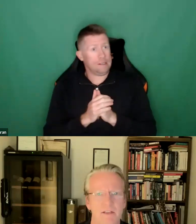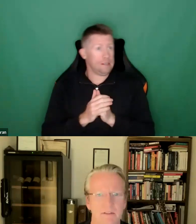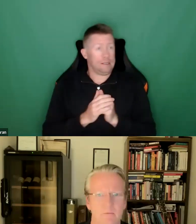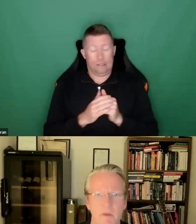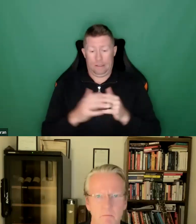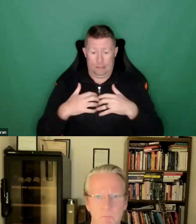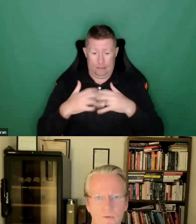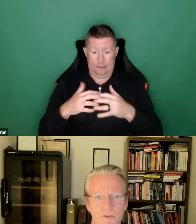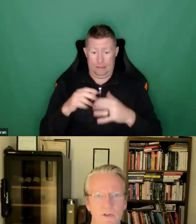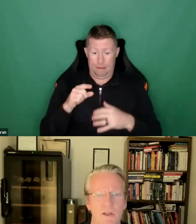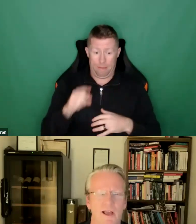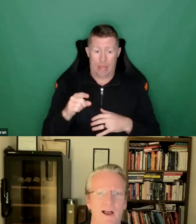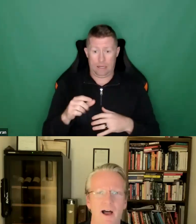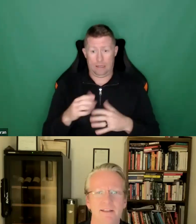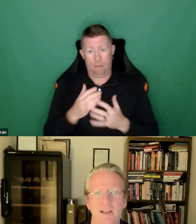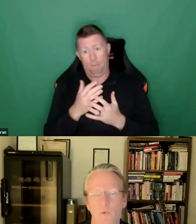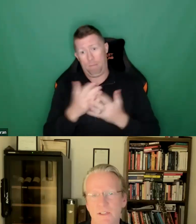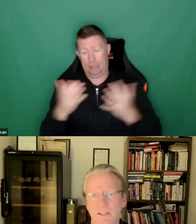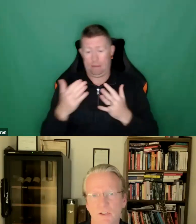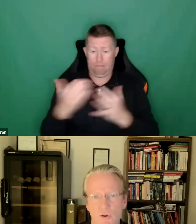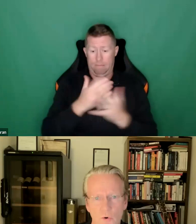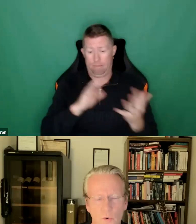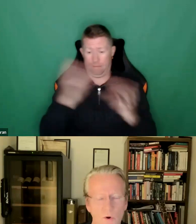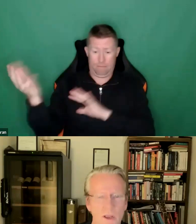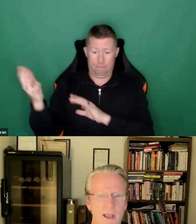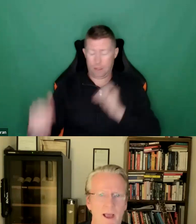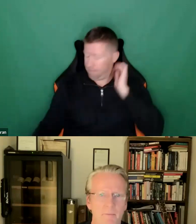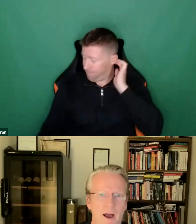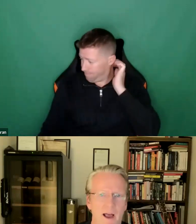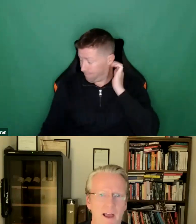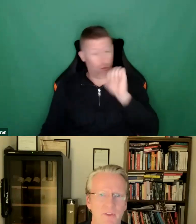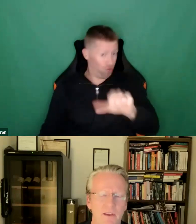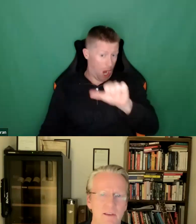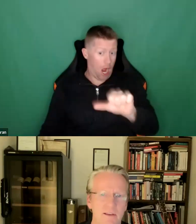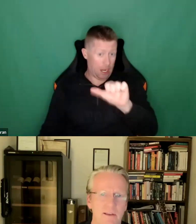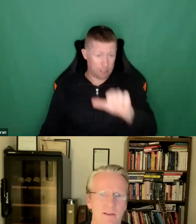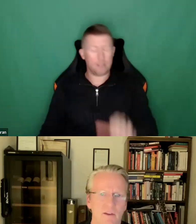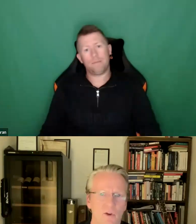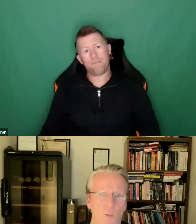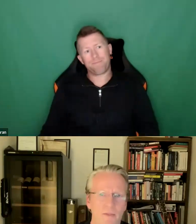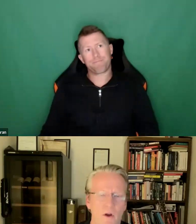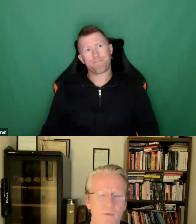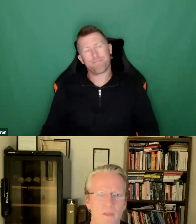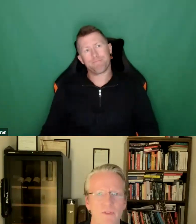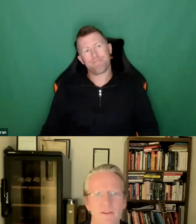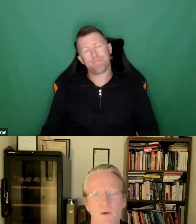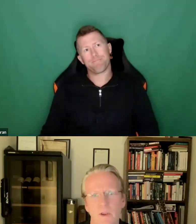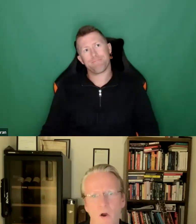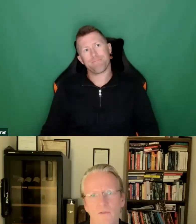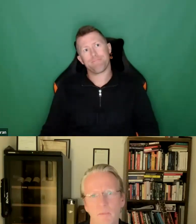places. I guess going back to your question, and, -- Anne, you ask about how we should start this.